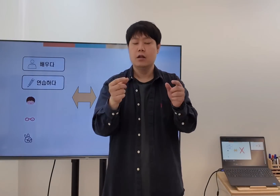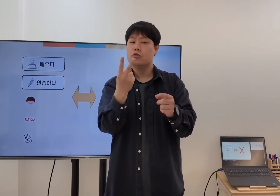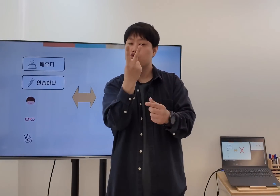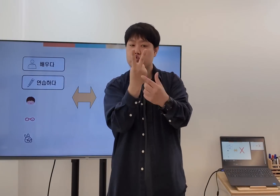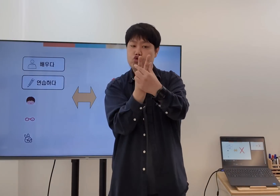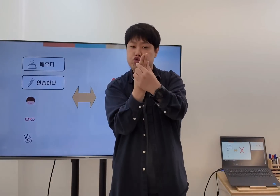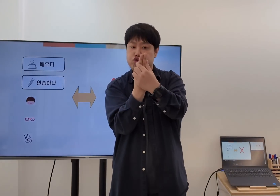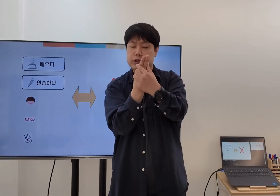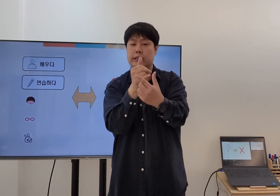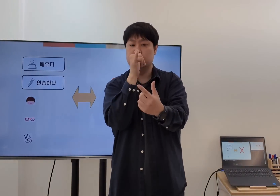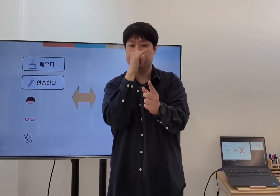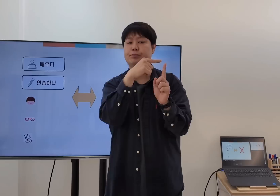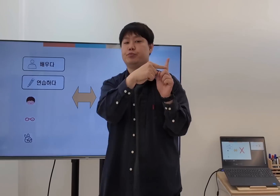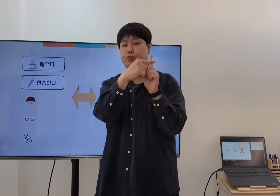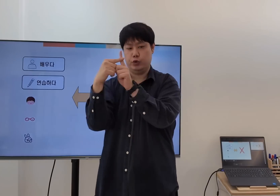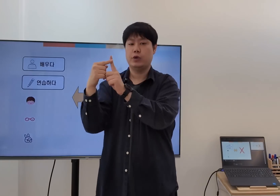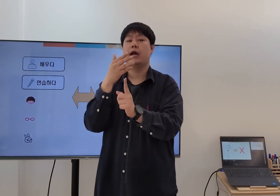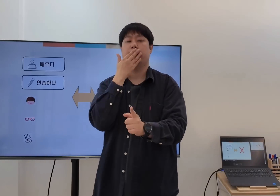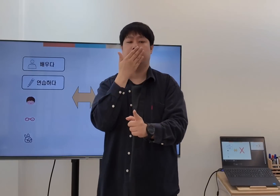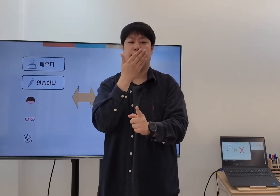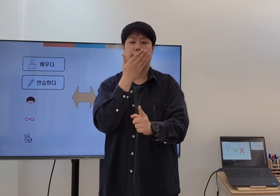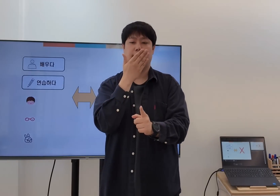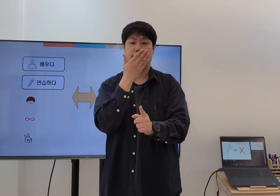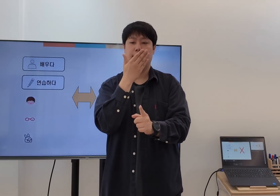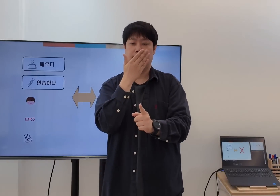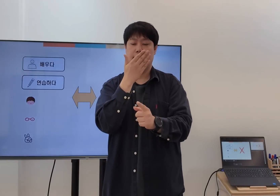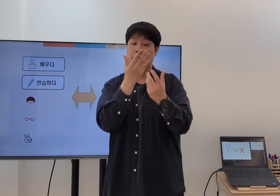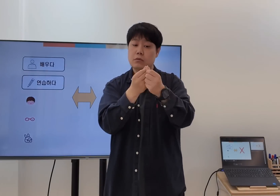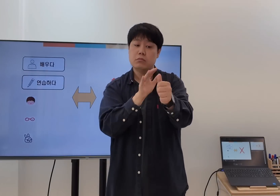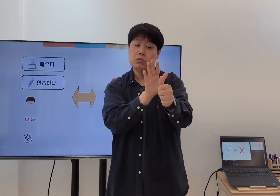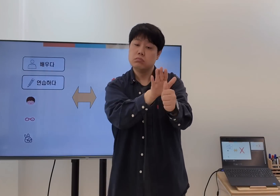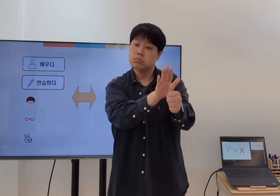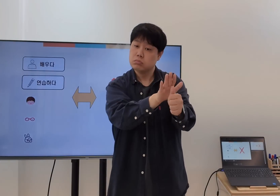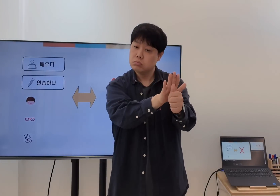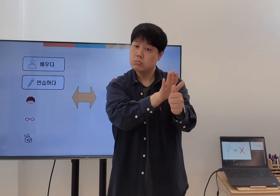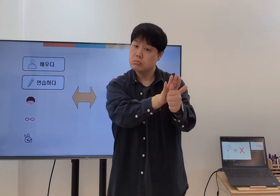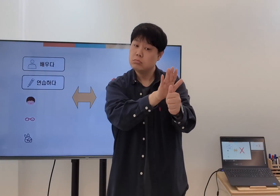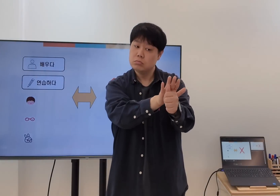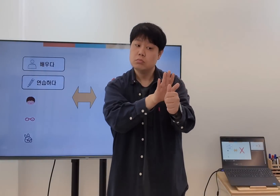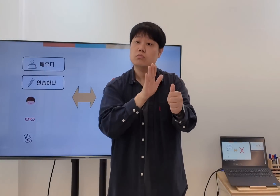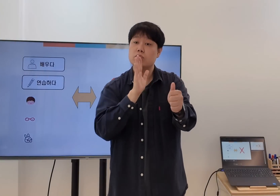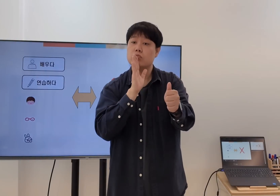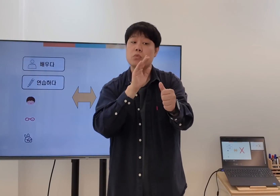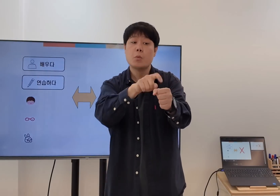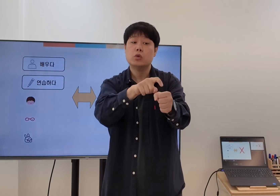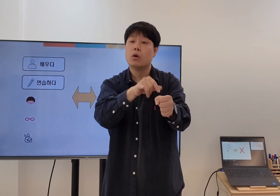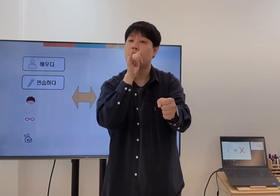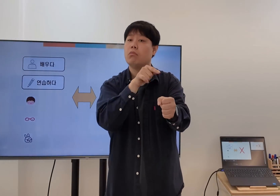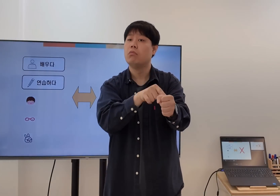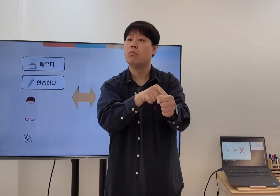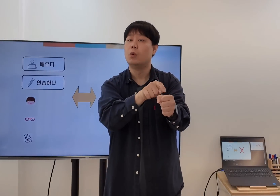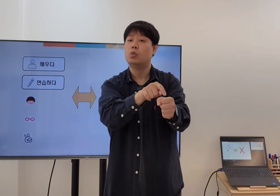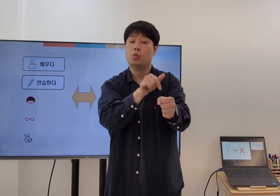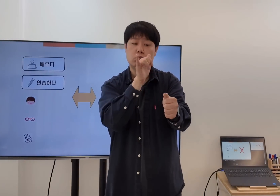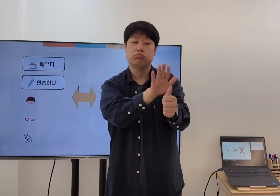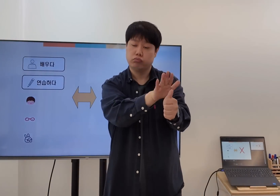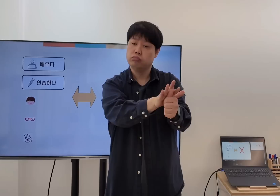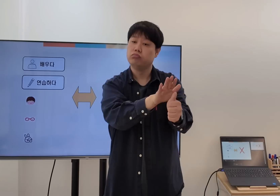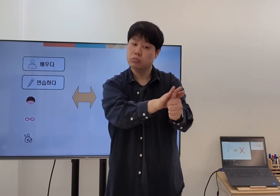You can only use a congruent verb if there are both a subject and an object (you and the other person speaking). What is the object of the word 'help'? There is a partner,